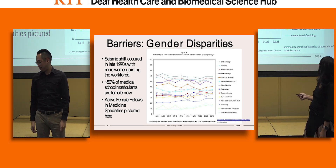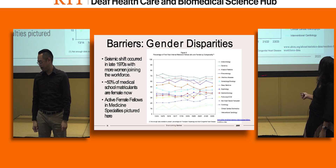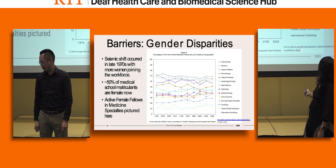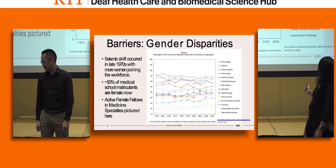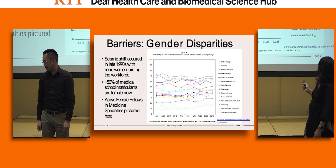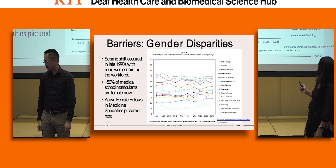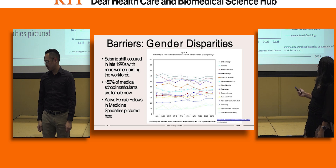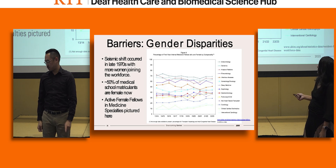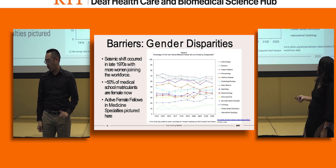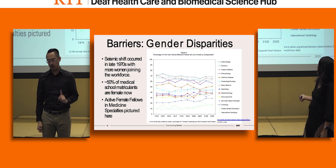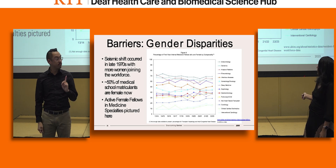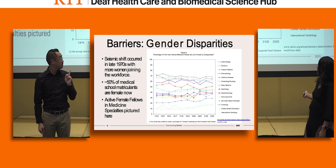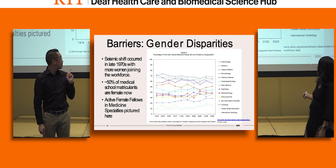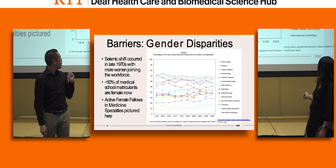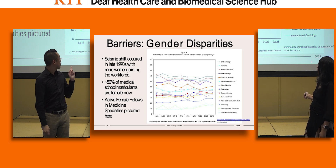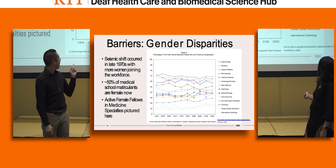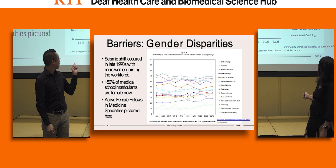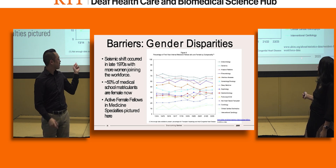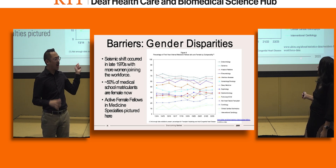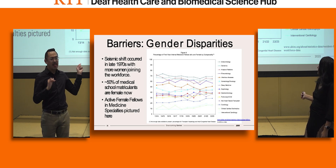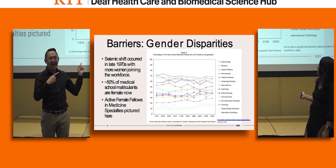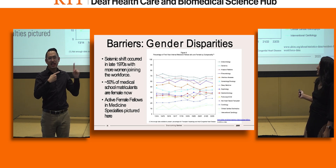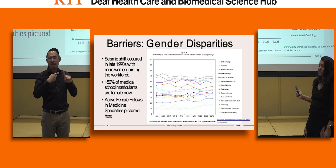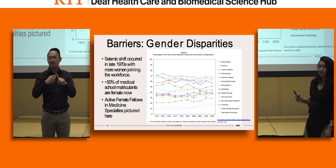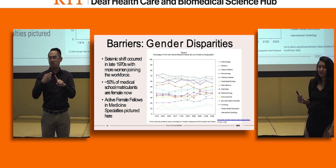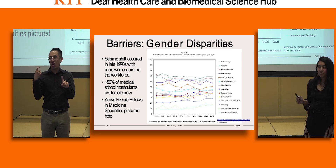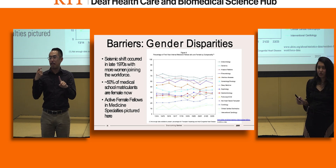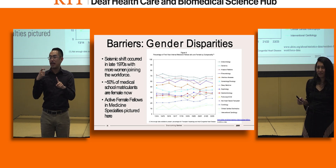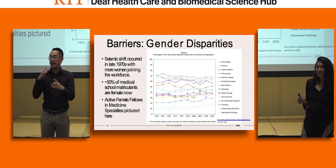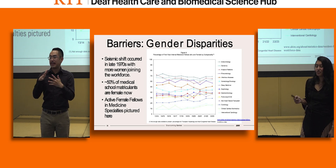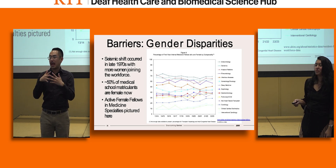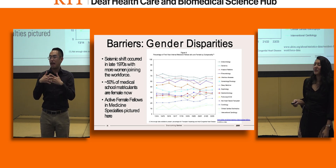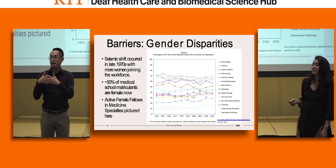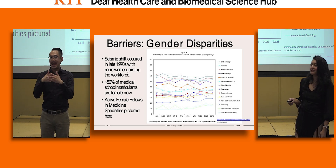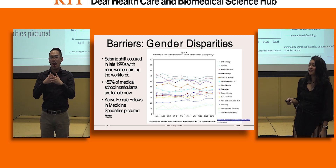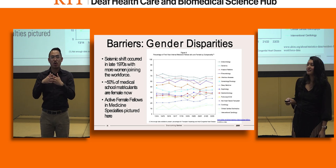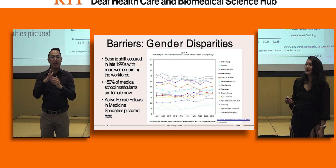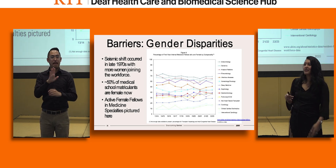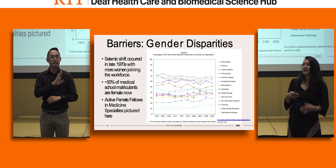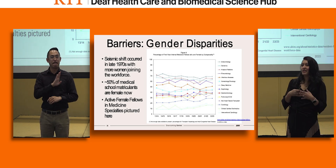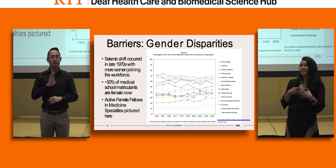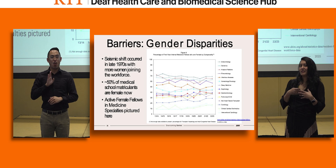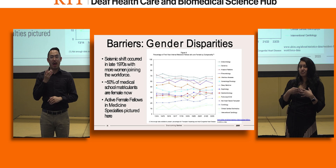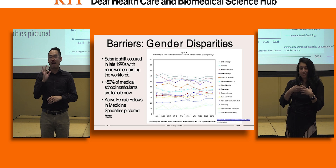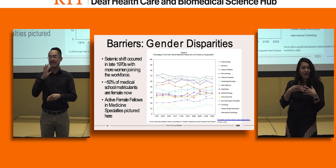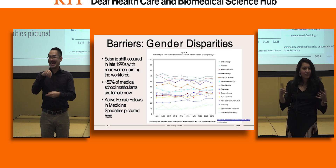This here is a chart that is from the American Board of Internal Medicine, and it tracks